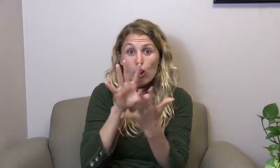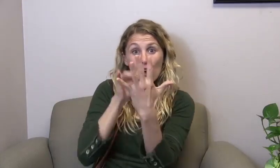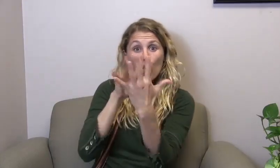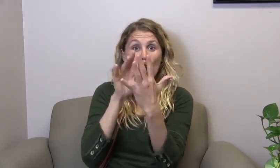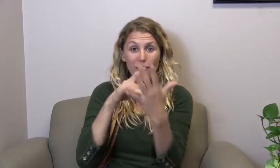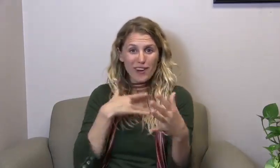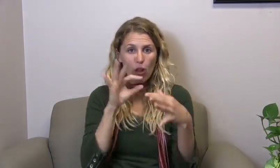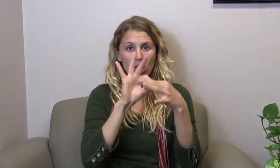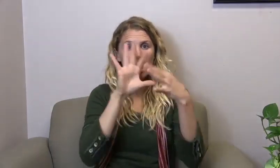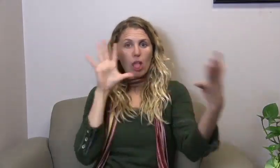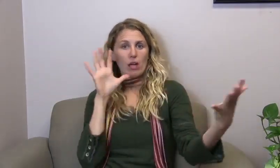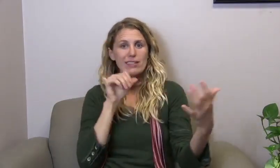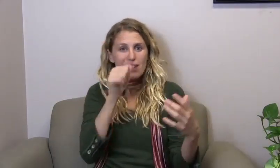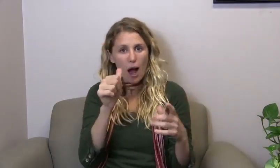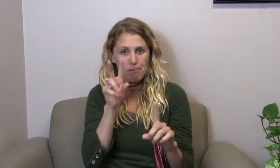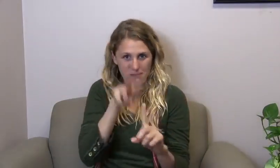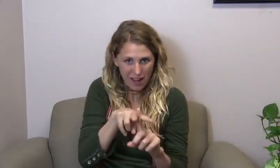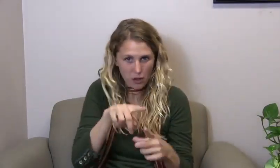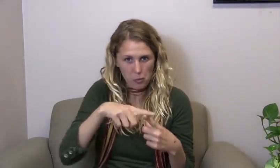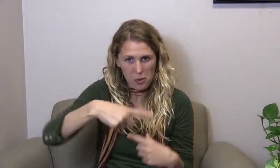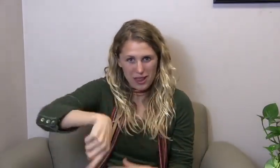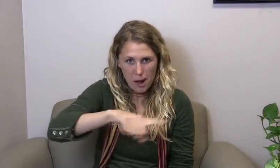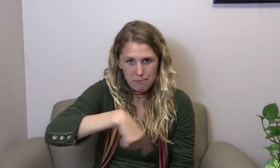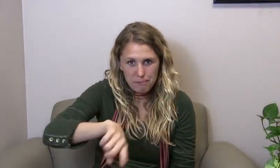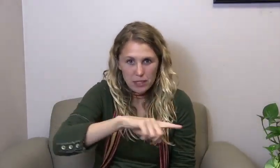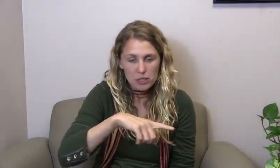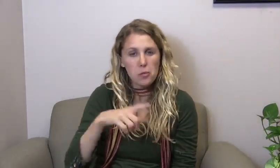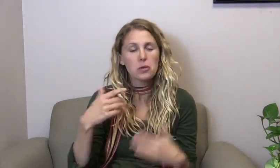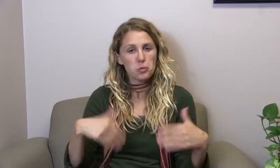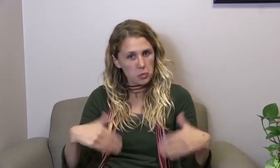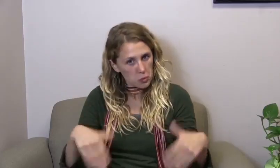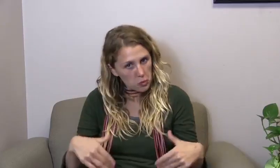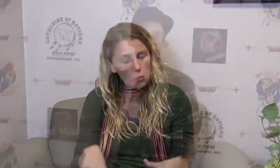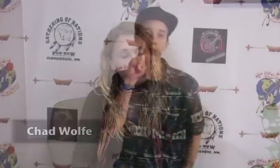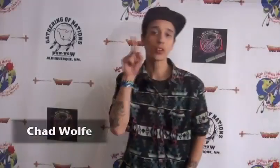From what they see, their history books have nothing to do with them.